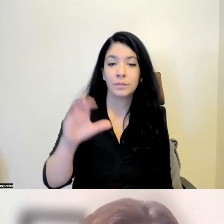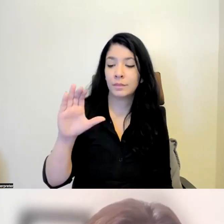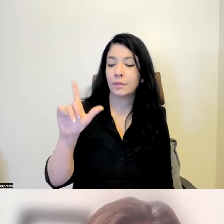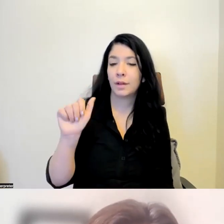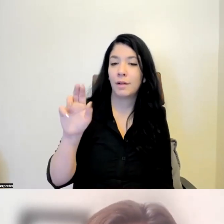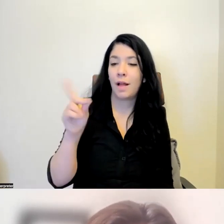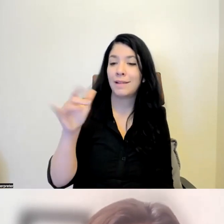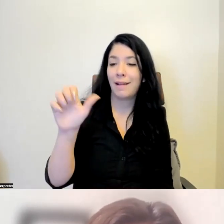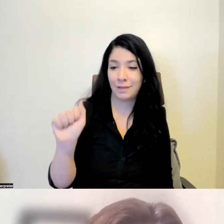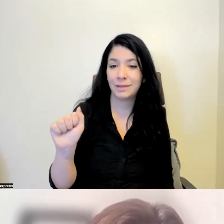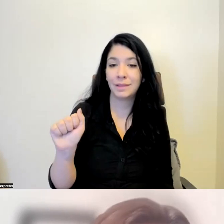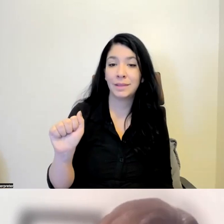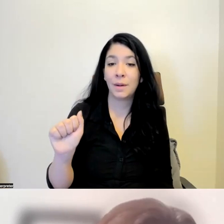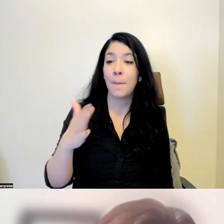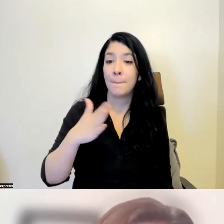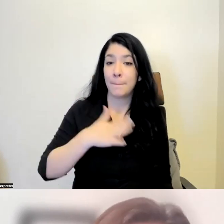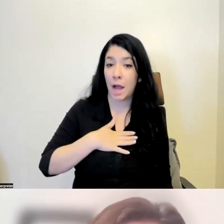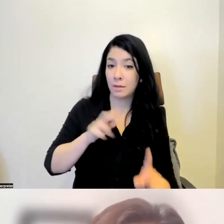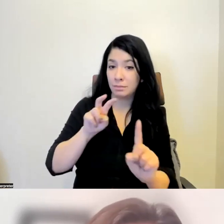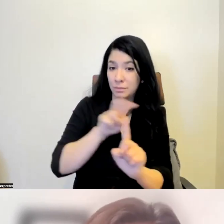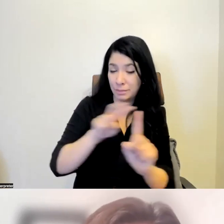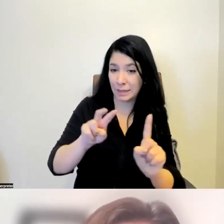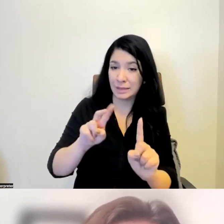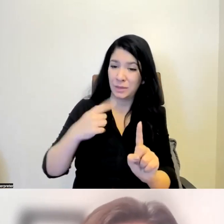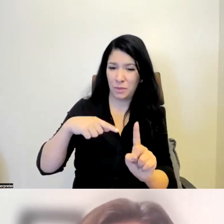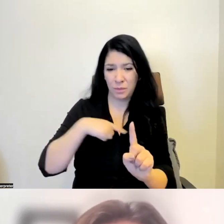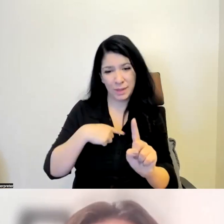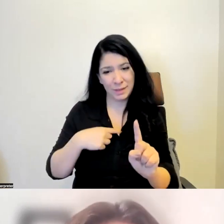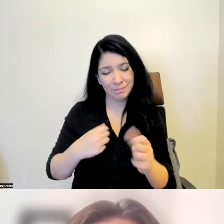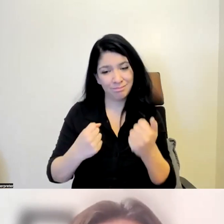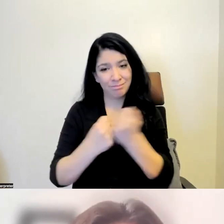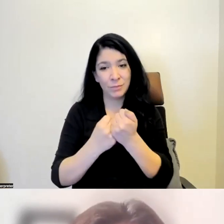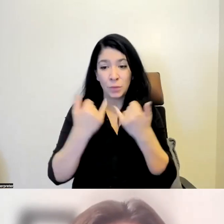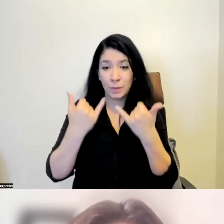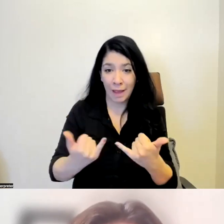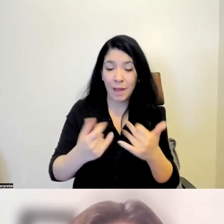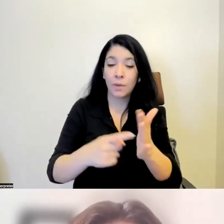point of view and what we are advocating today, is that requiring the other people around the patient